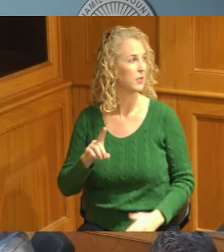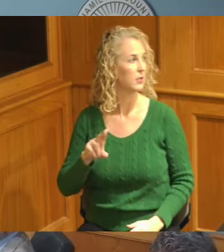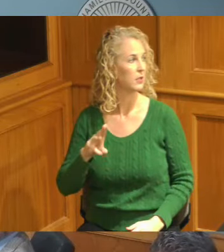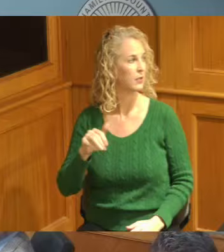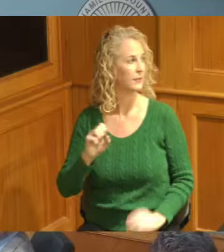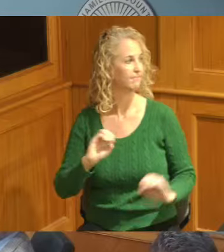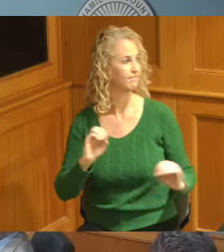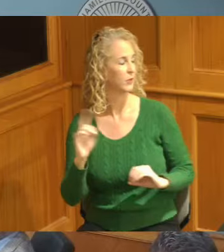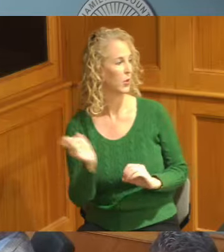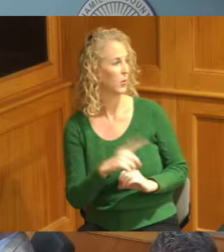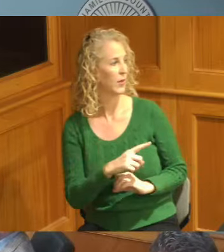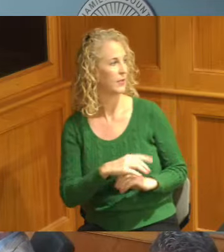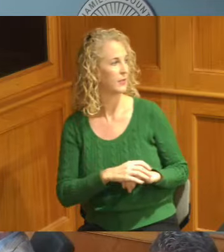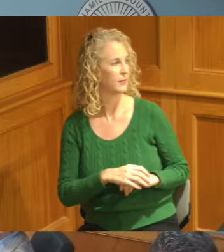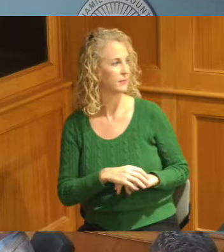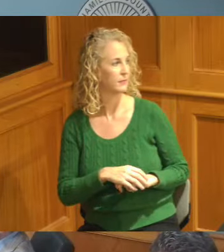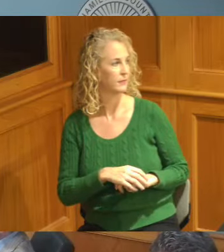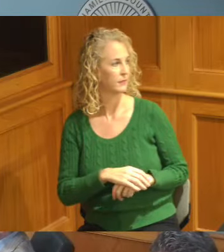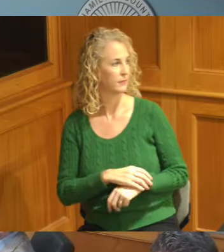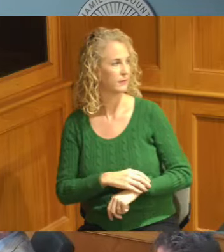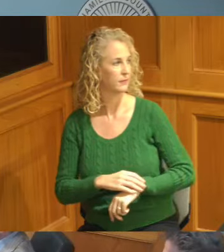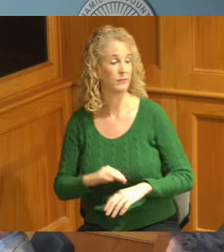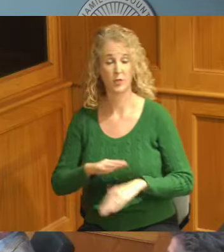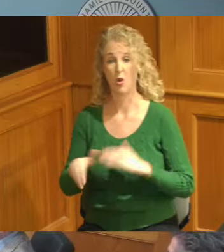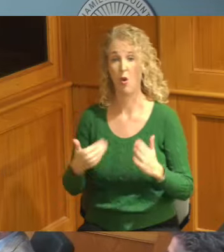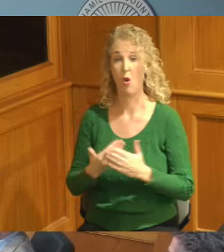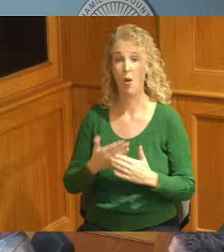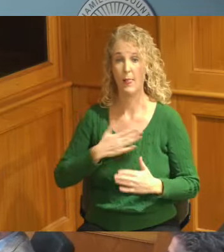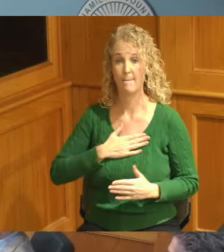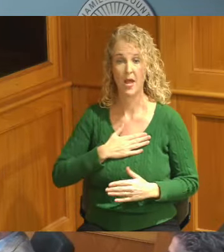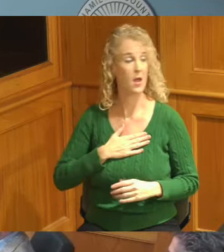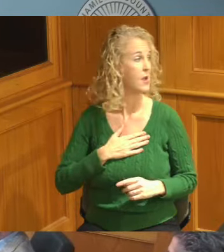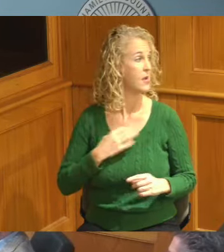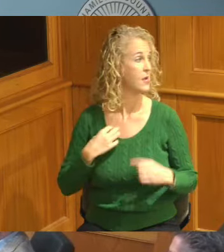have no questions for Melissa or or I I'm finished with all all of my Are you finished with me? Oh,